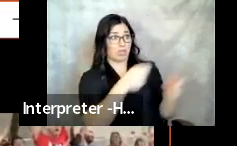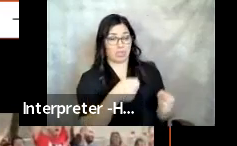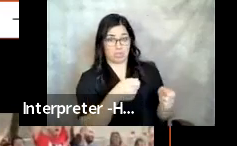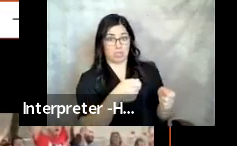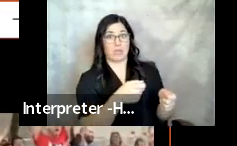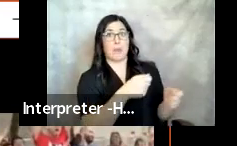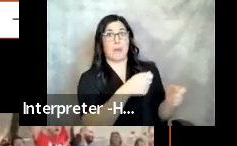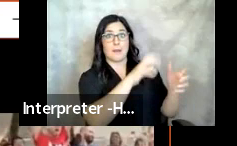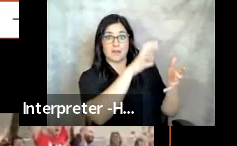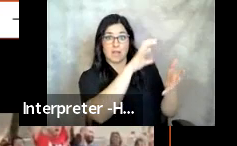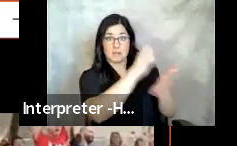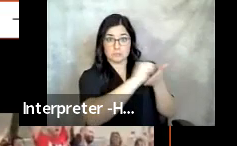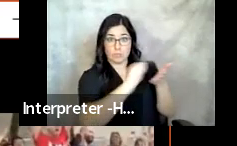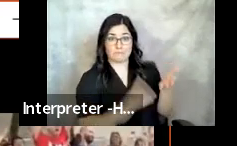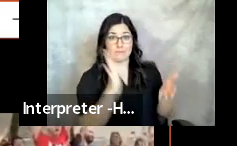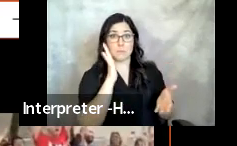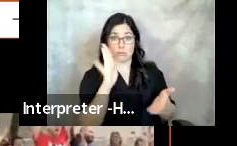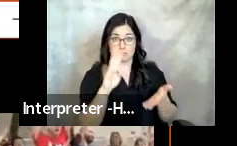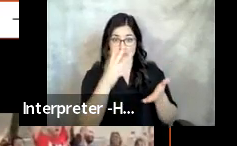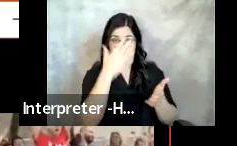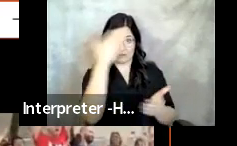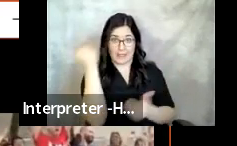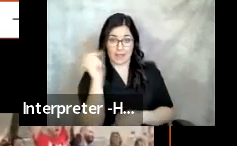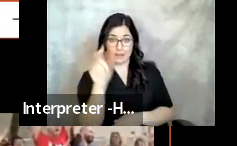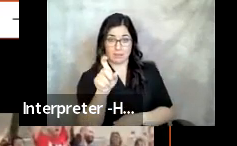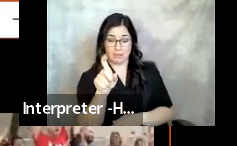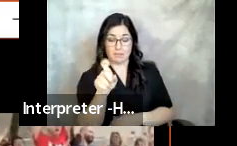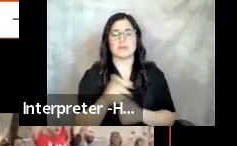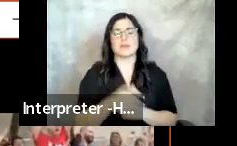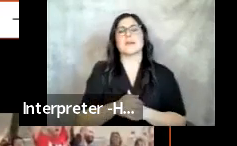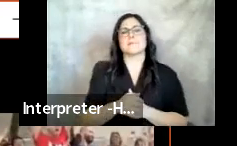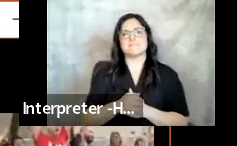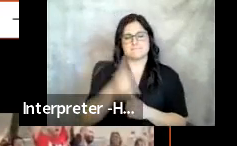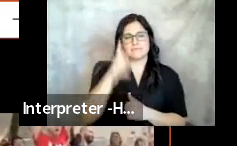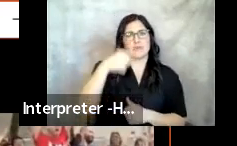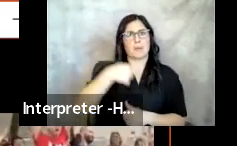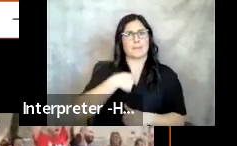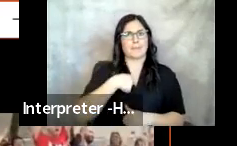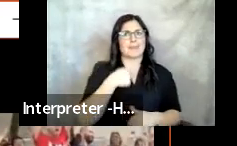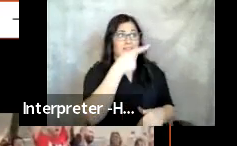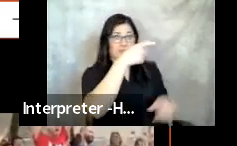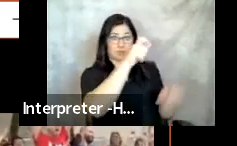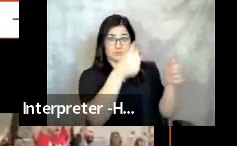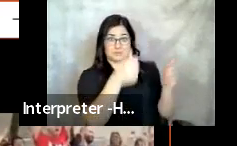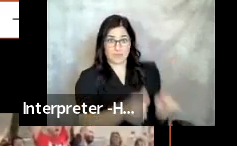You see, to me, at least. Those statues are monuments to forgetting.